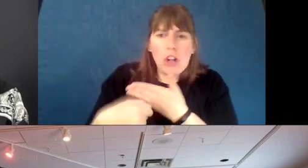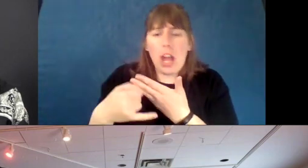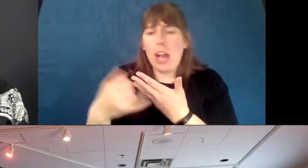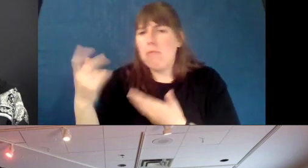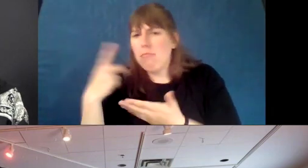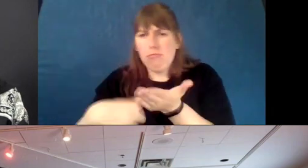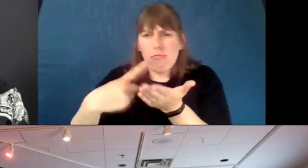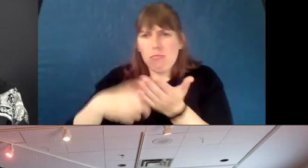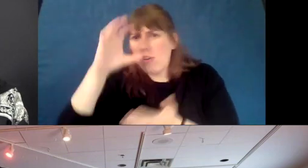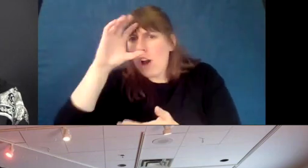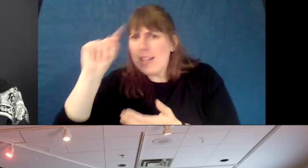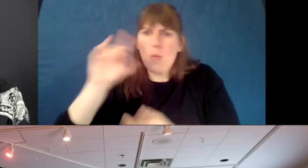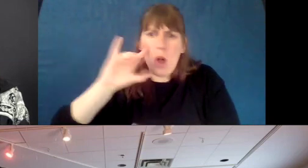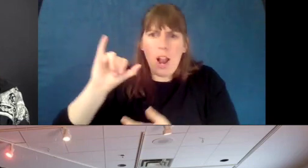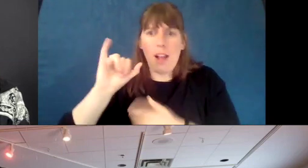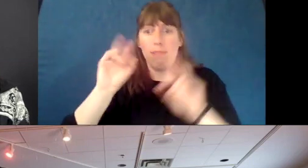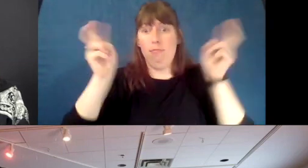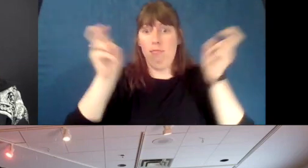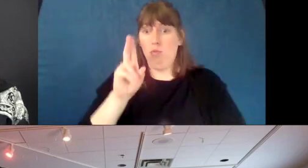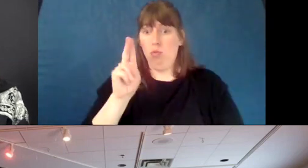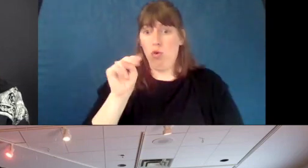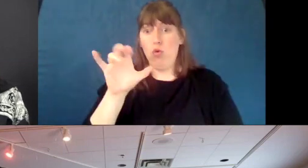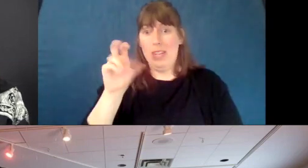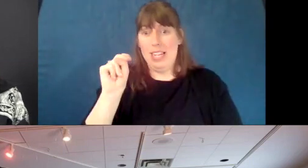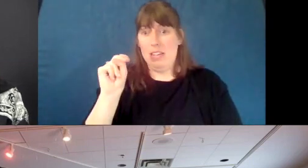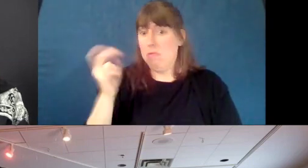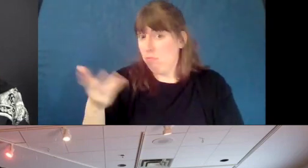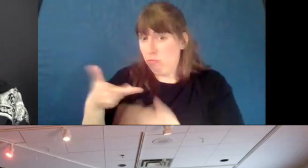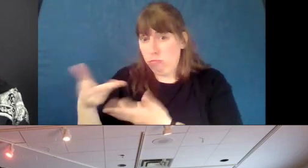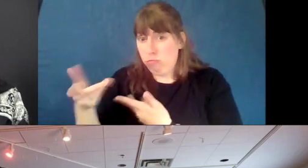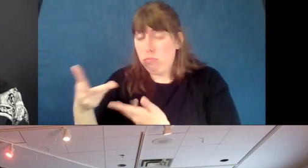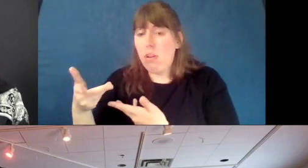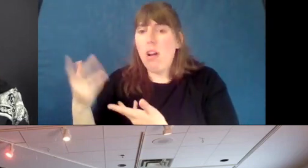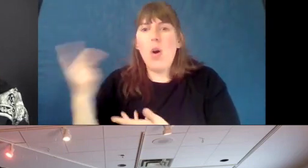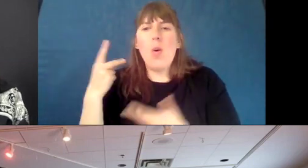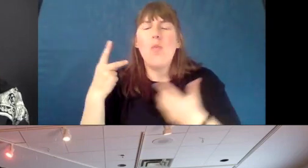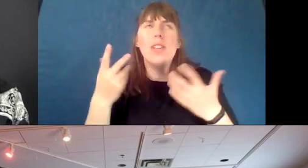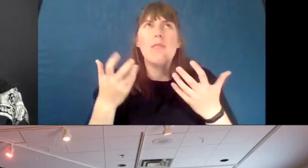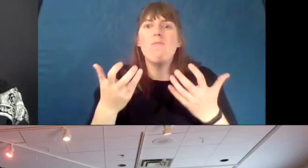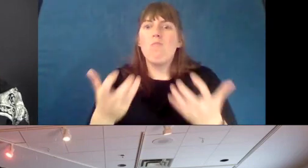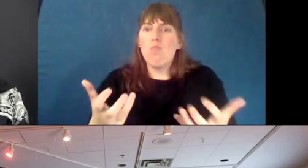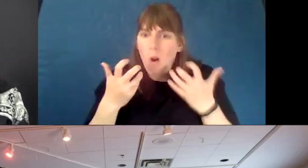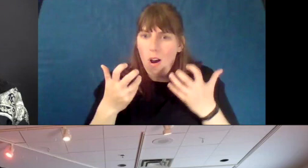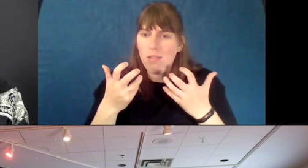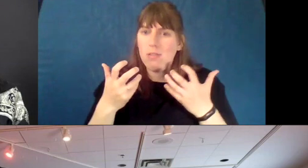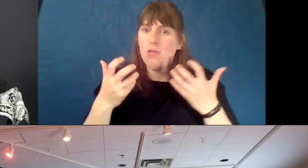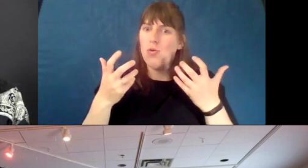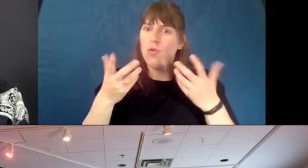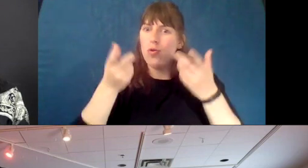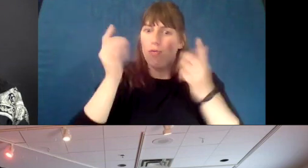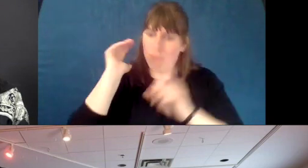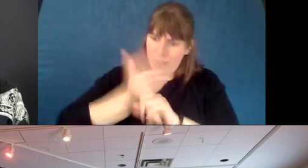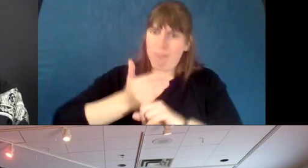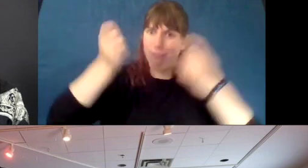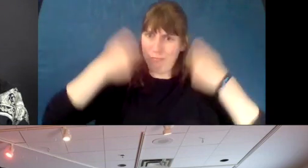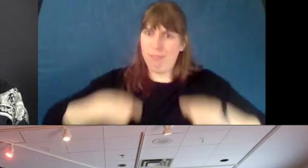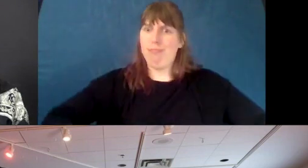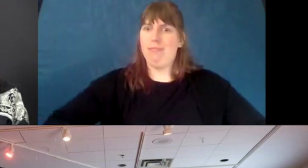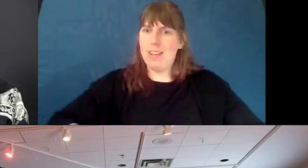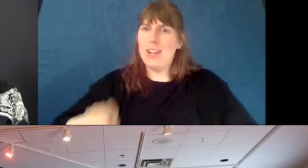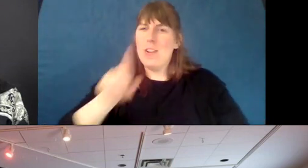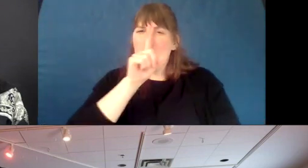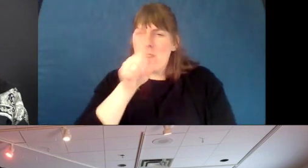what UNION was, it really came about when we had this desire to wear a really intricate, beautiful,